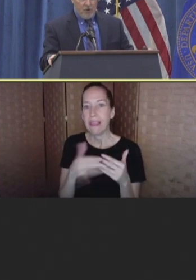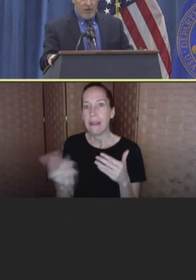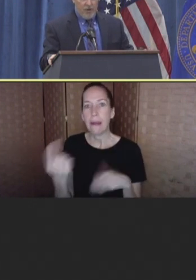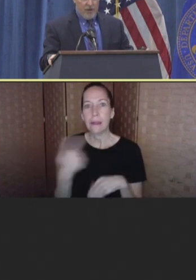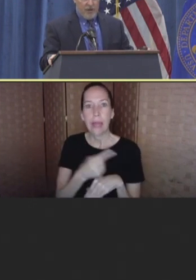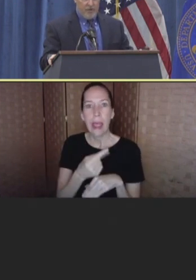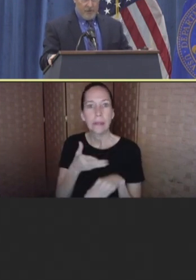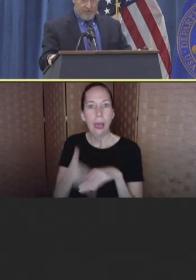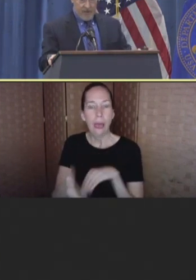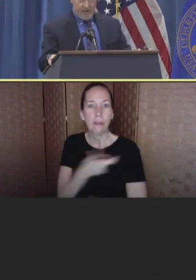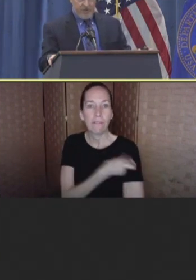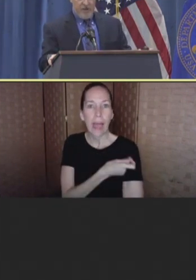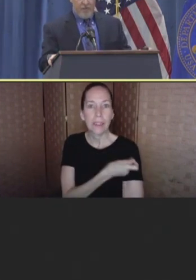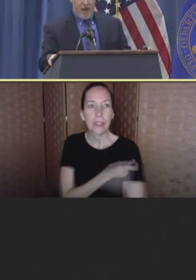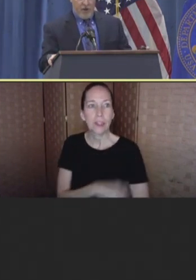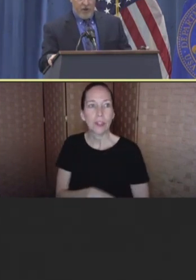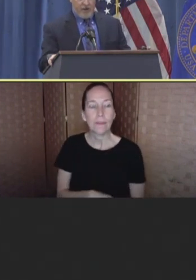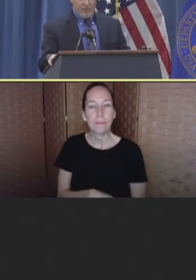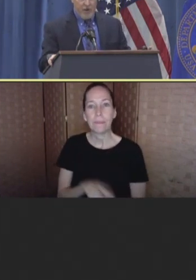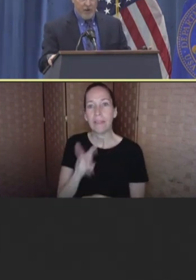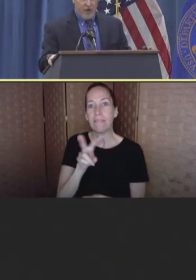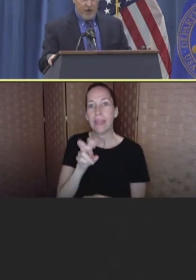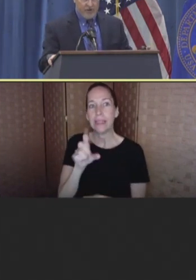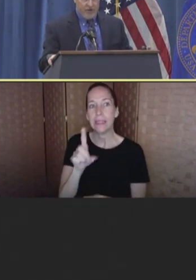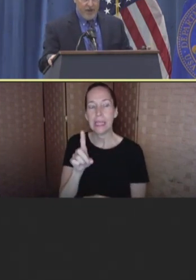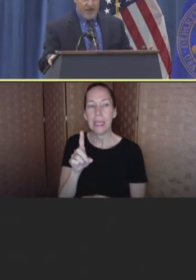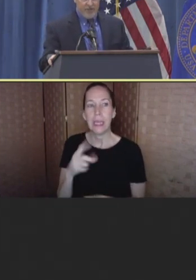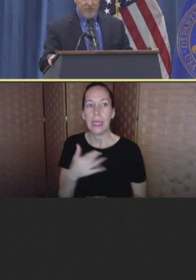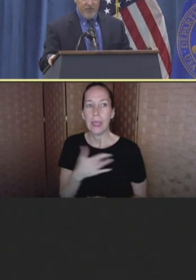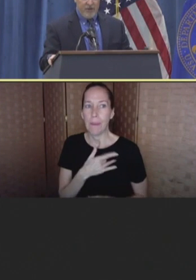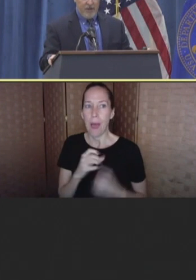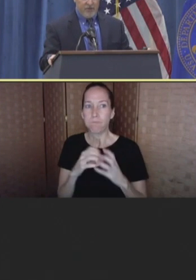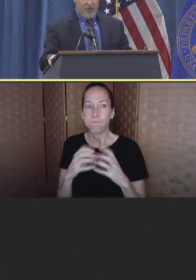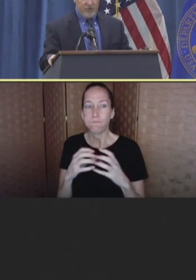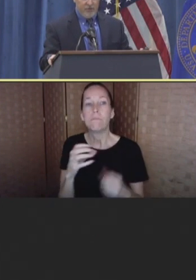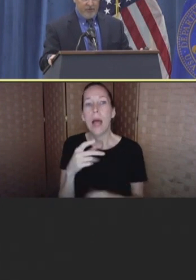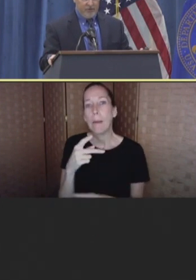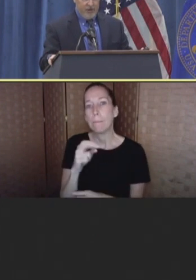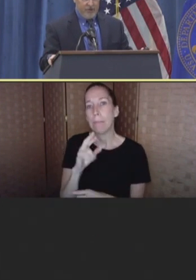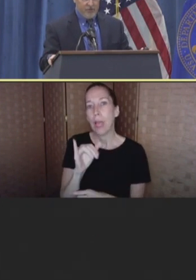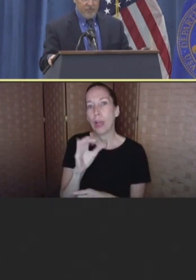Looking again at VSD myocarditis/pericarditis data in the seven days after vaccination in